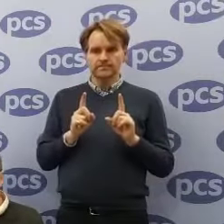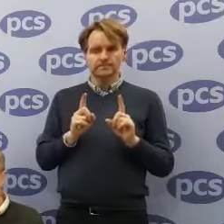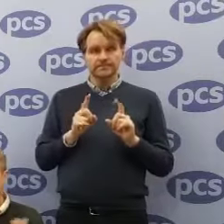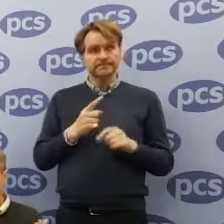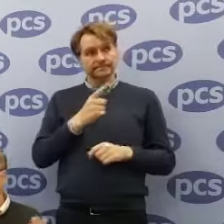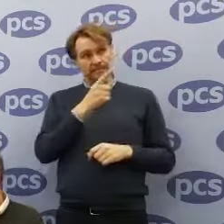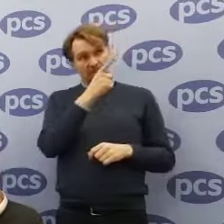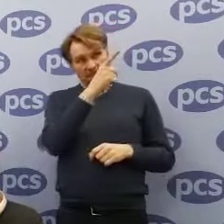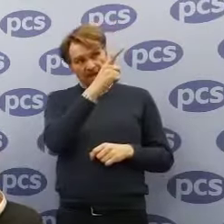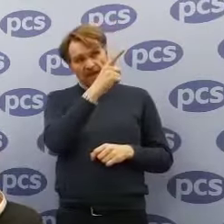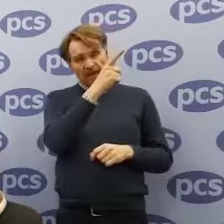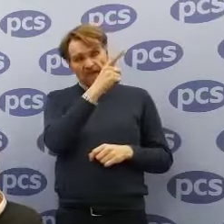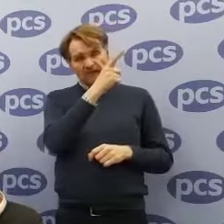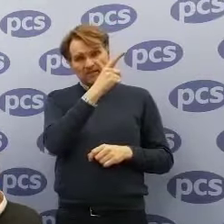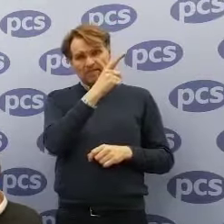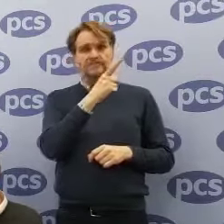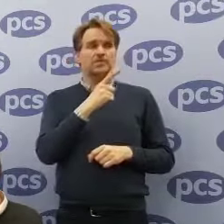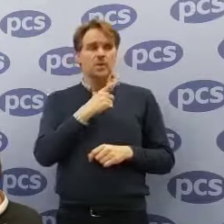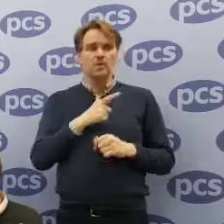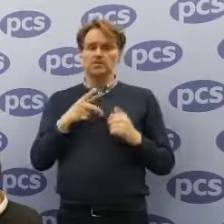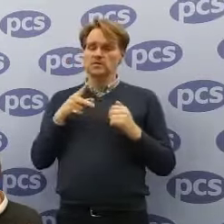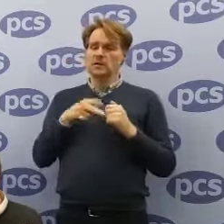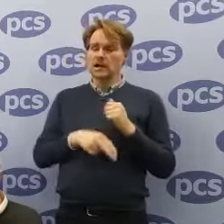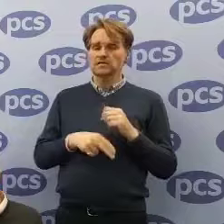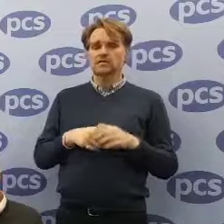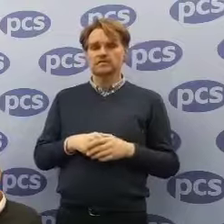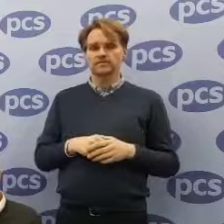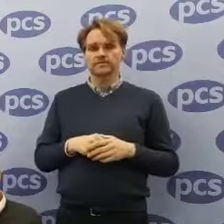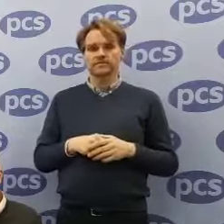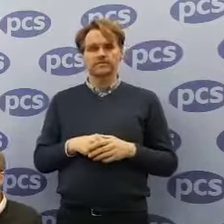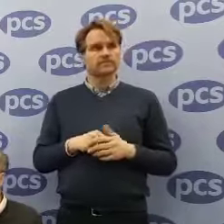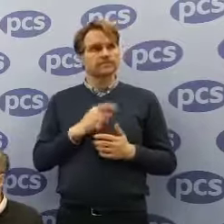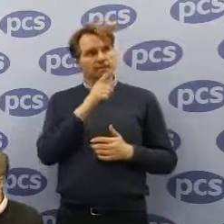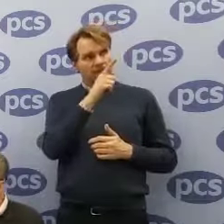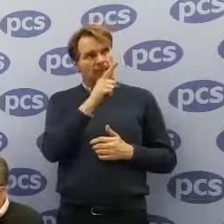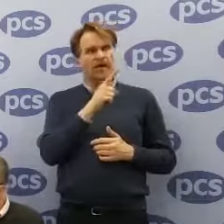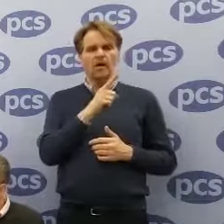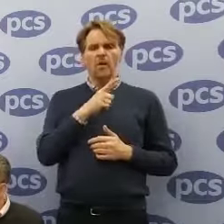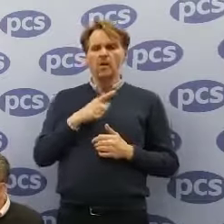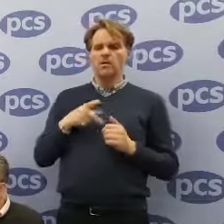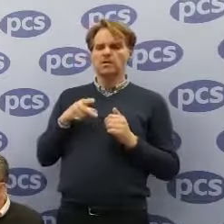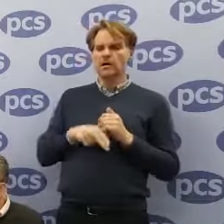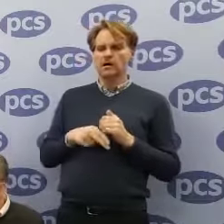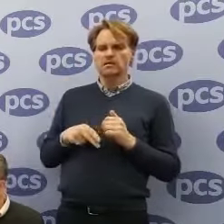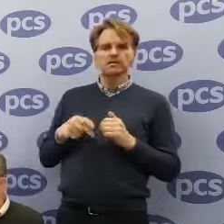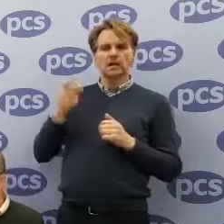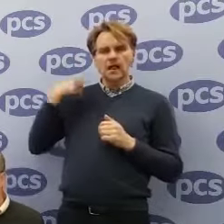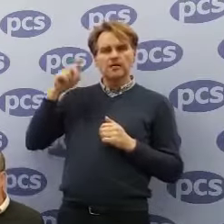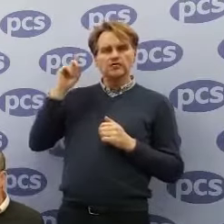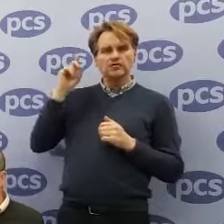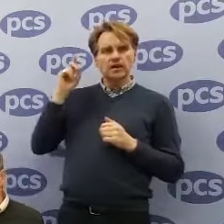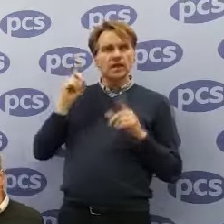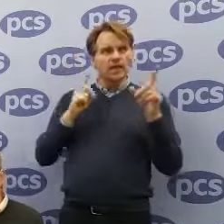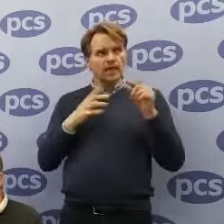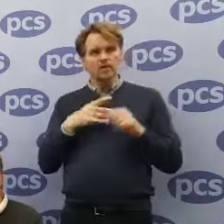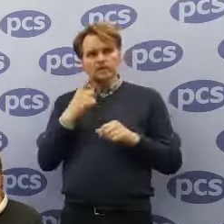will want to see the color of our money and they will want to see can we do this year what we didn't quite manage last year and I think it's as simple as this